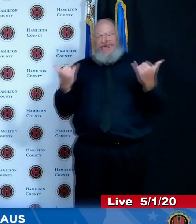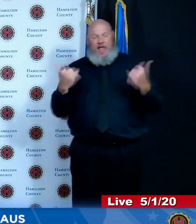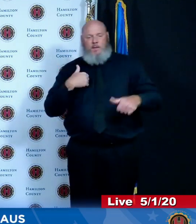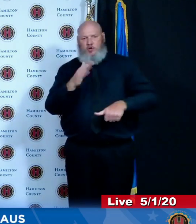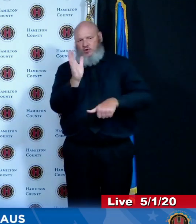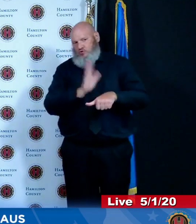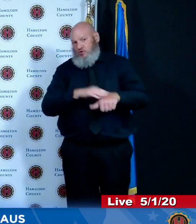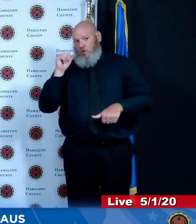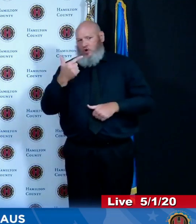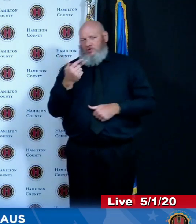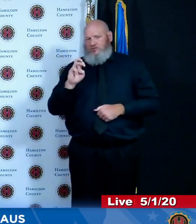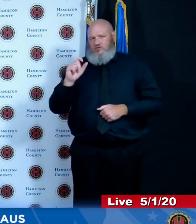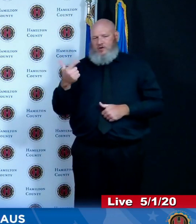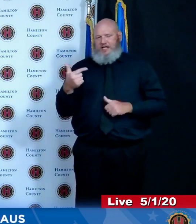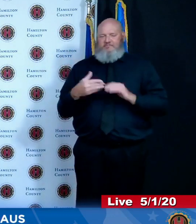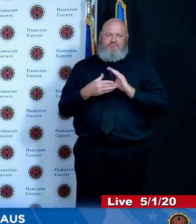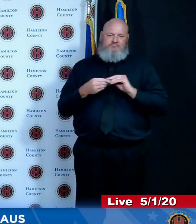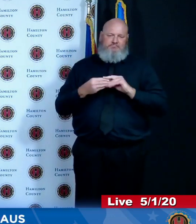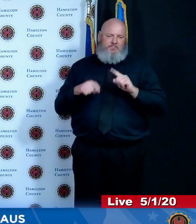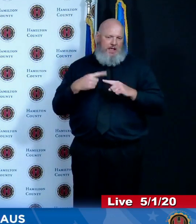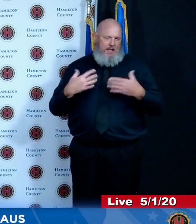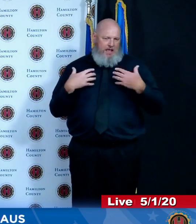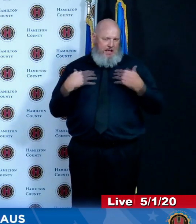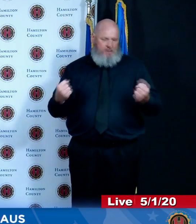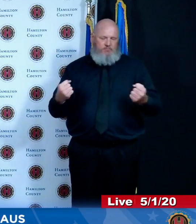bearing the brunt of the sales tax decrease that we know we're going to see